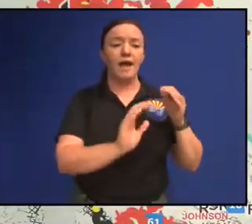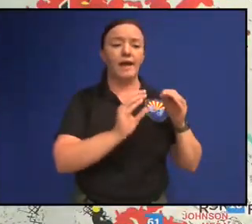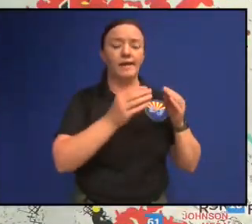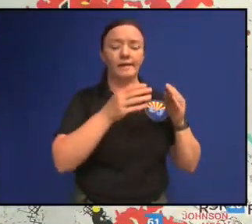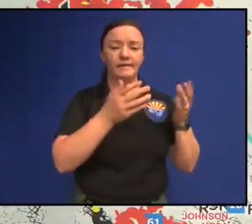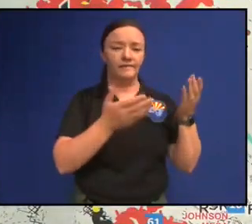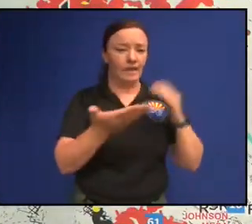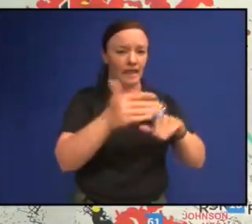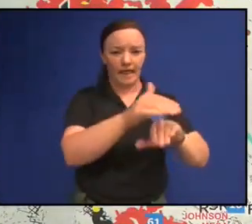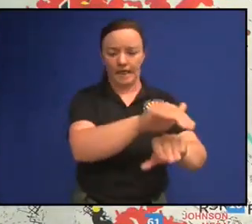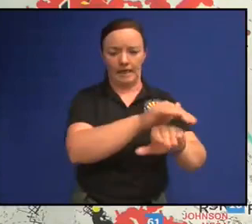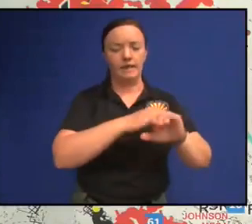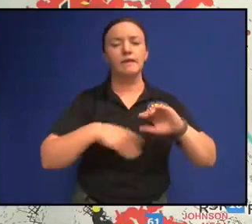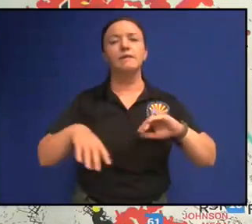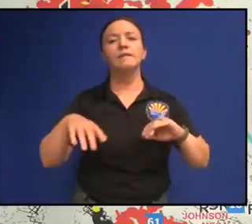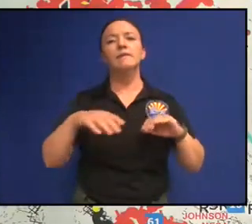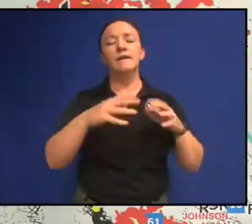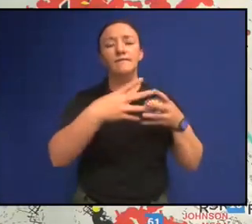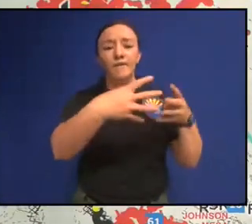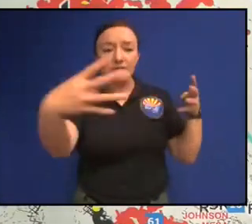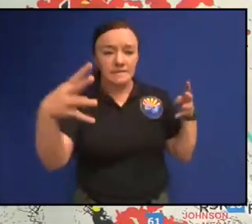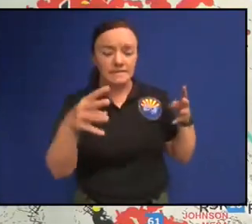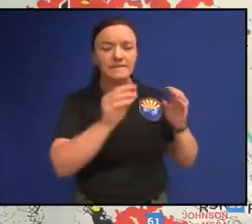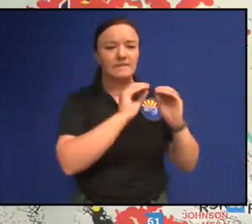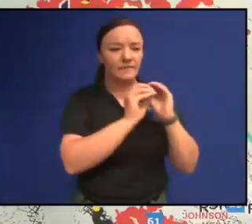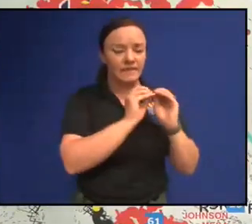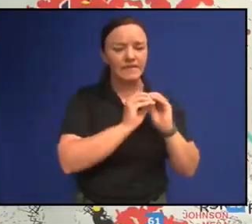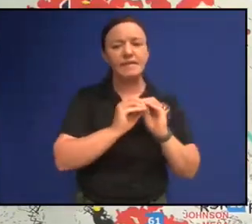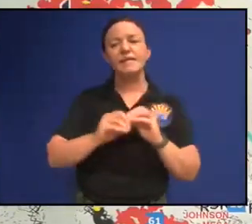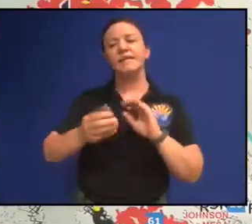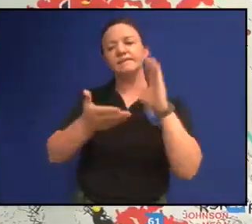SO THE FOLKS HAVE BEEN VERY DILIGENT ABOUT GETTING INTO